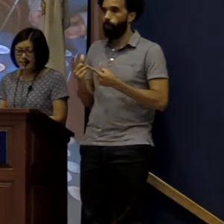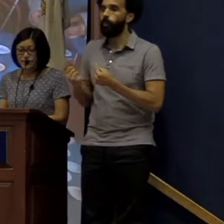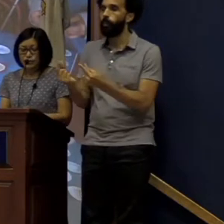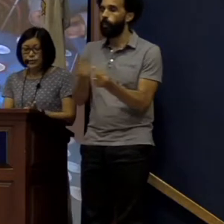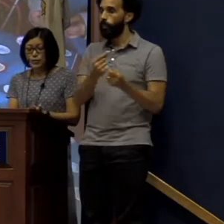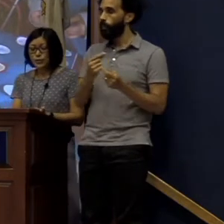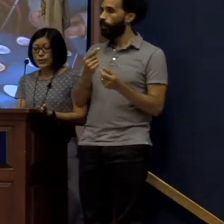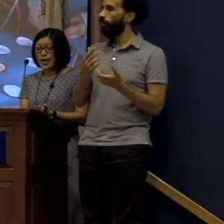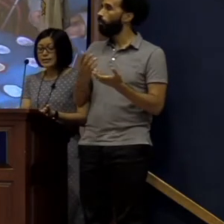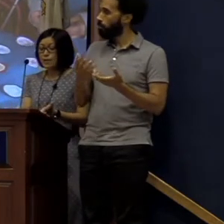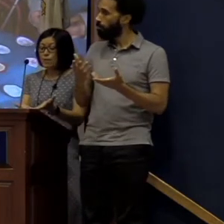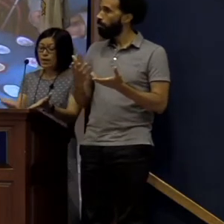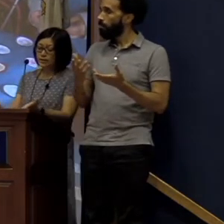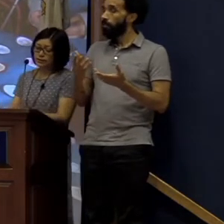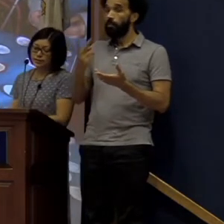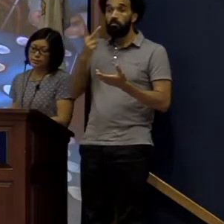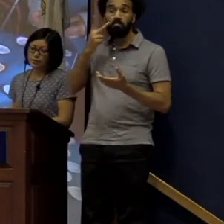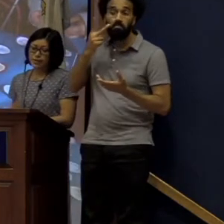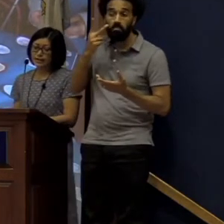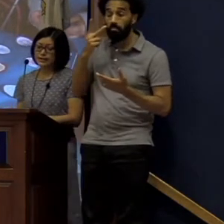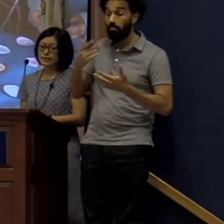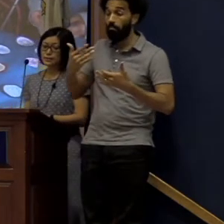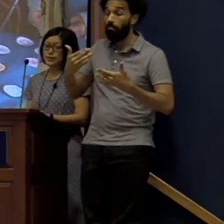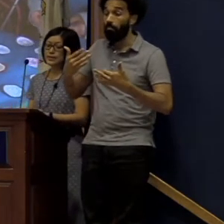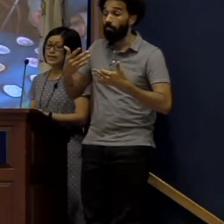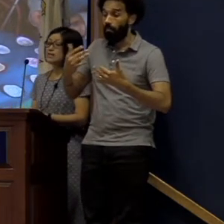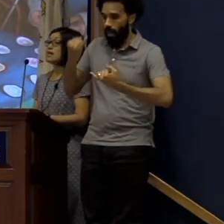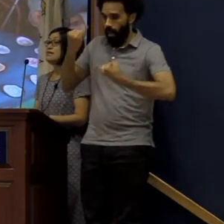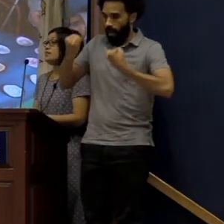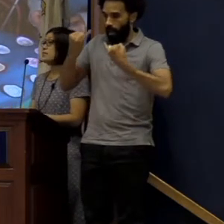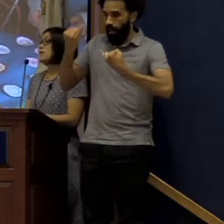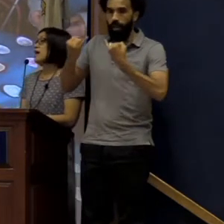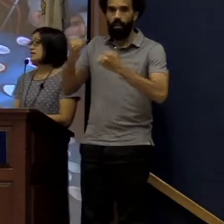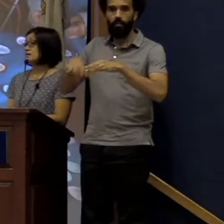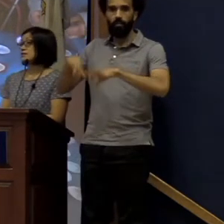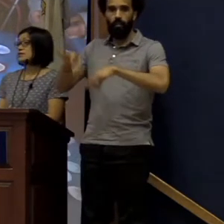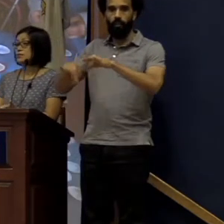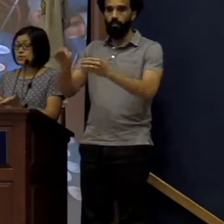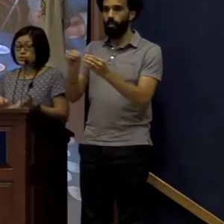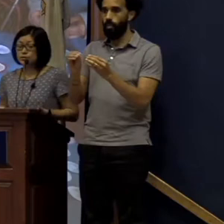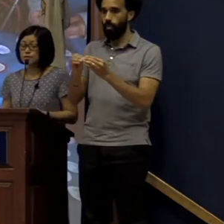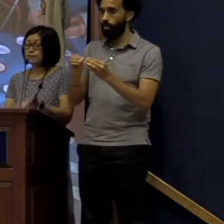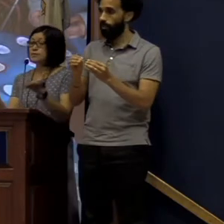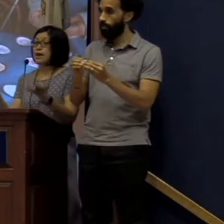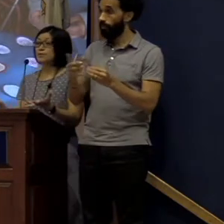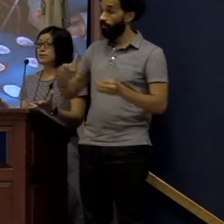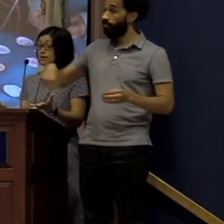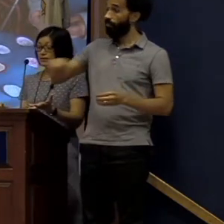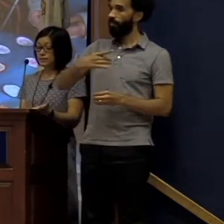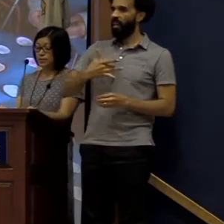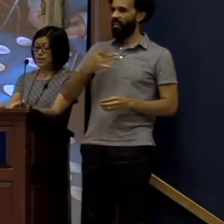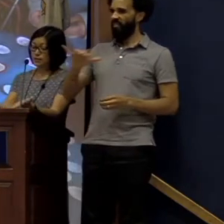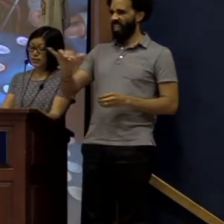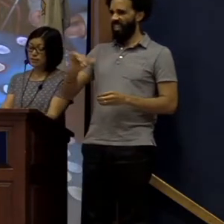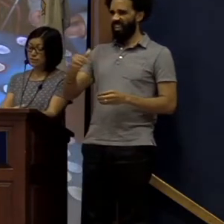So as they work on this project, they decided that they were poor artists So we use some spiral graphs which they create a